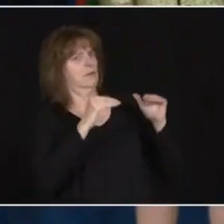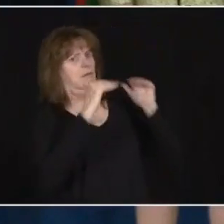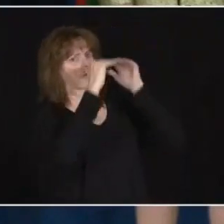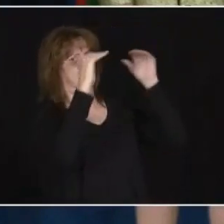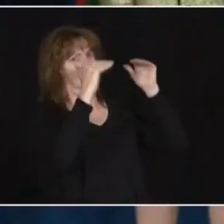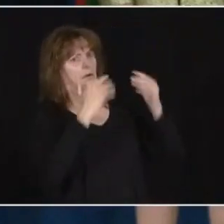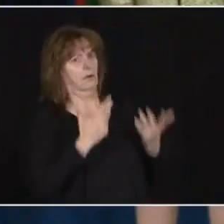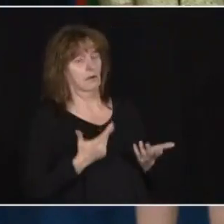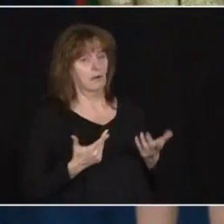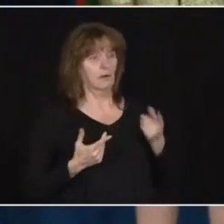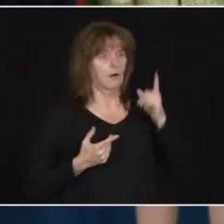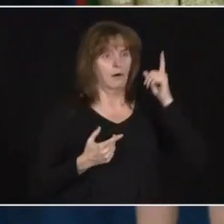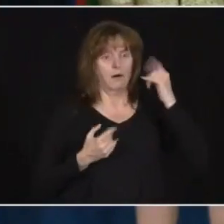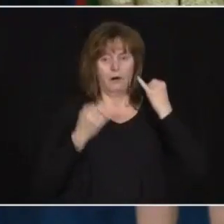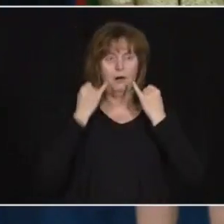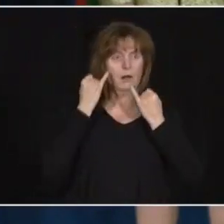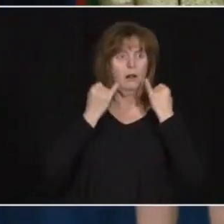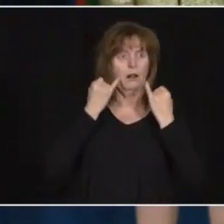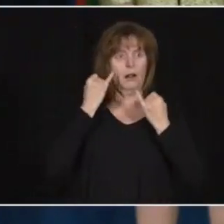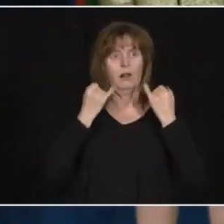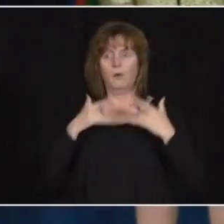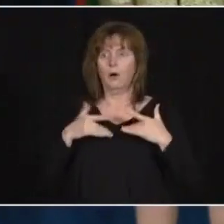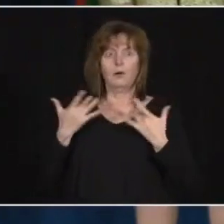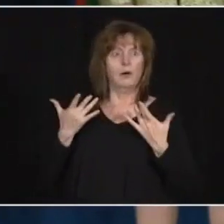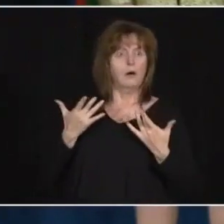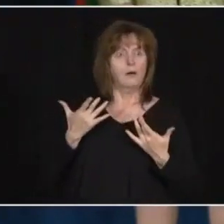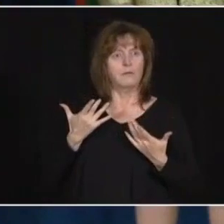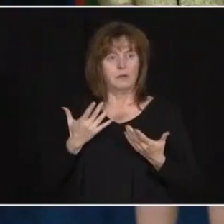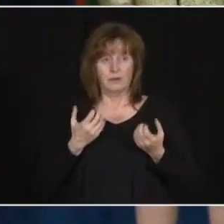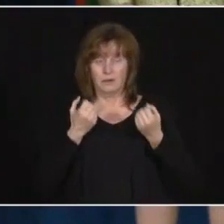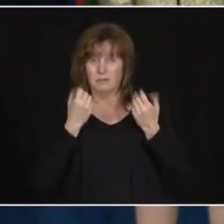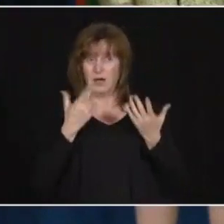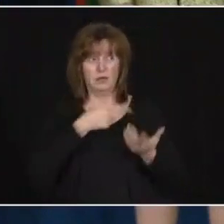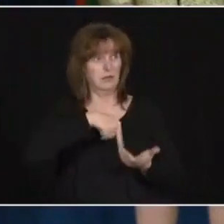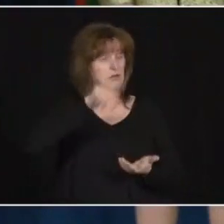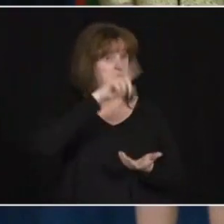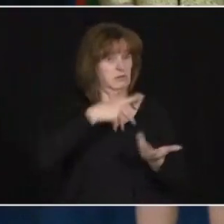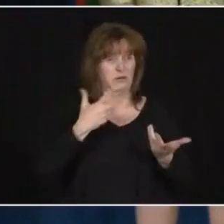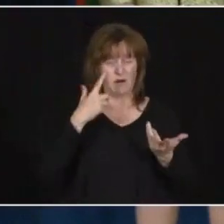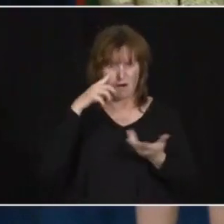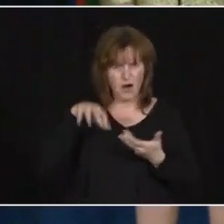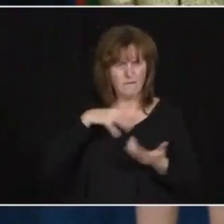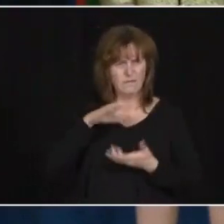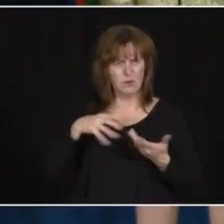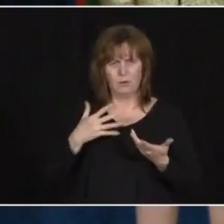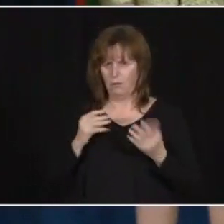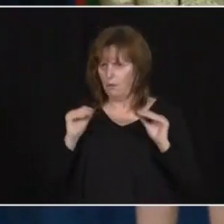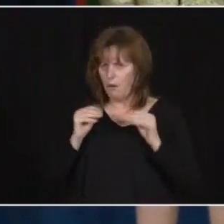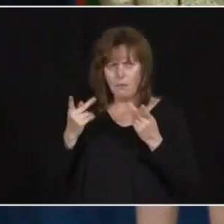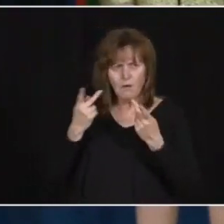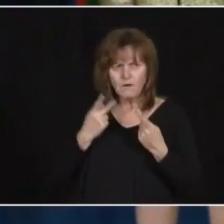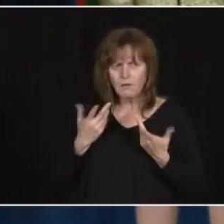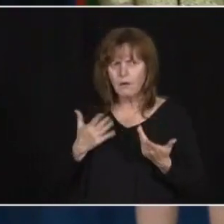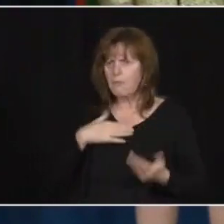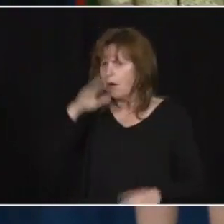your grandparents up there, and they're wondering what is going on. A lot of them are very confused on why